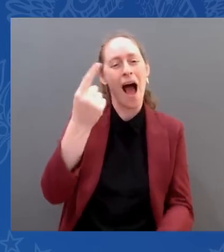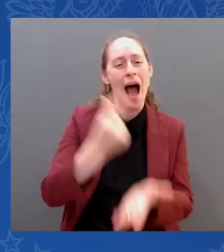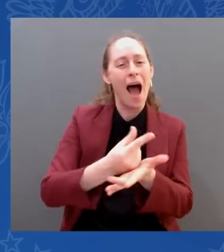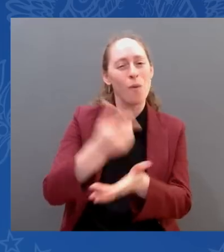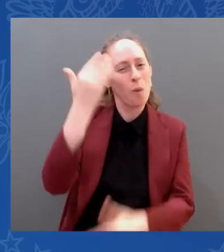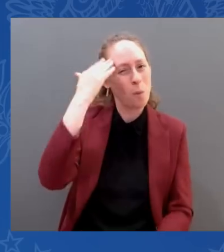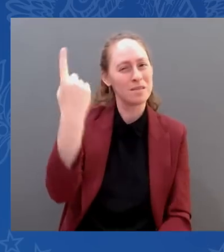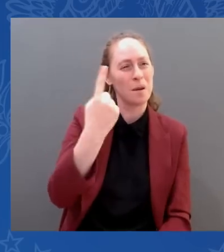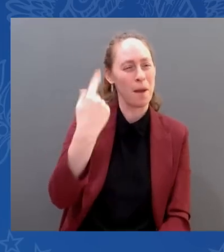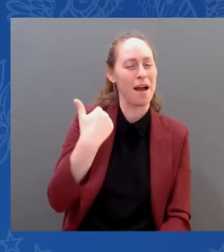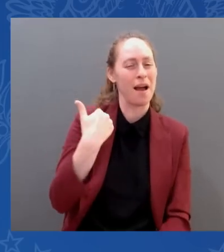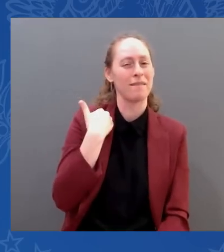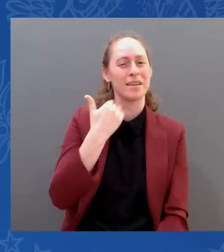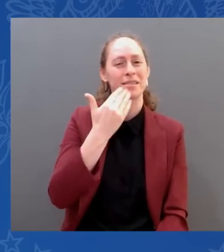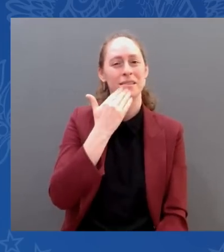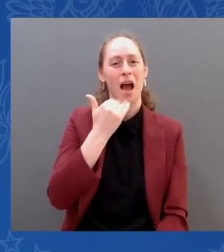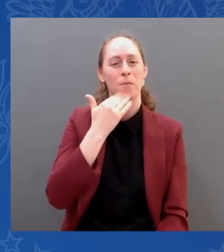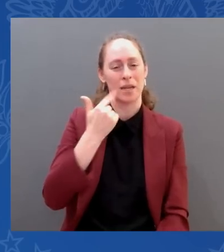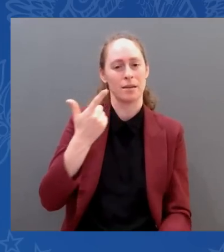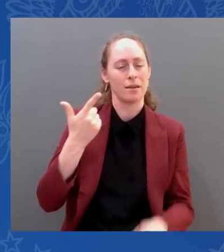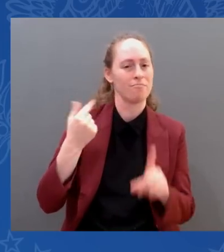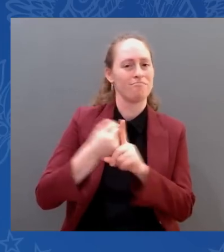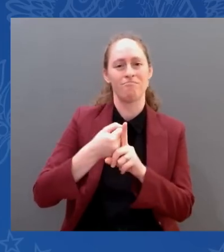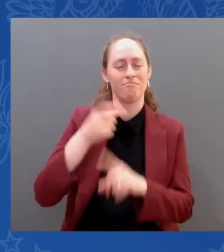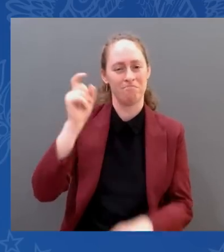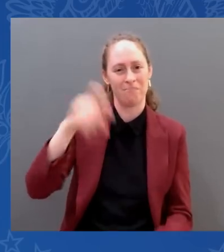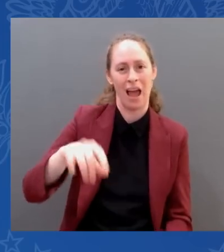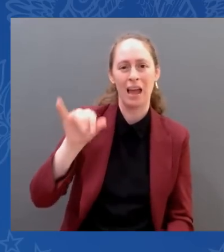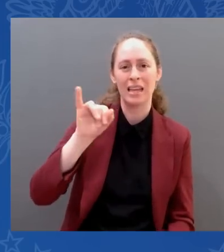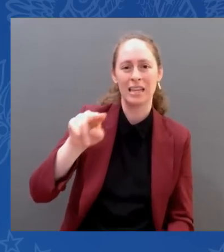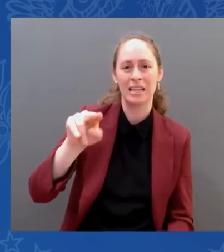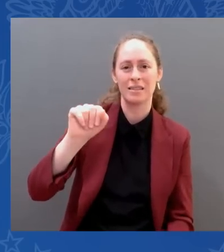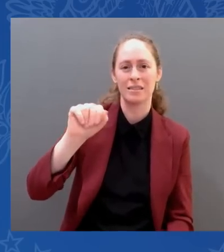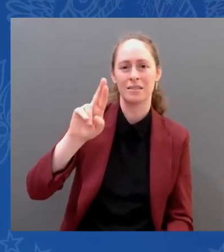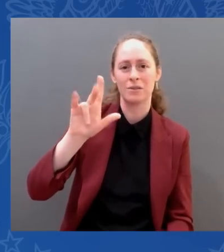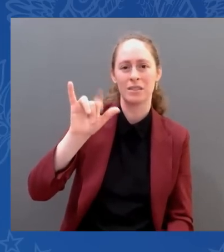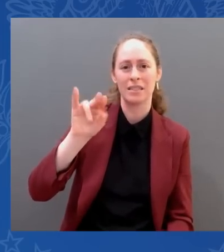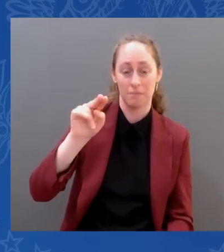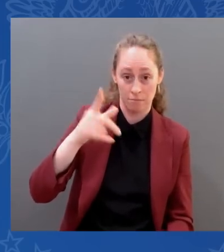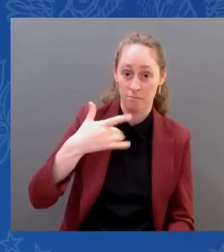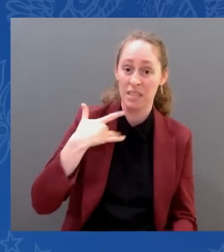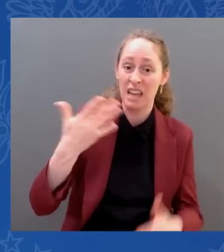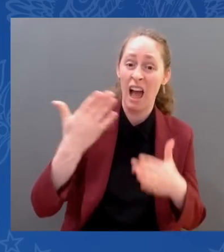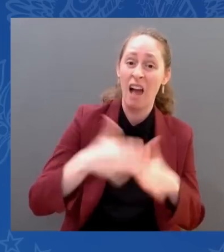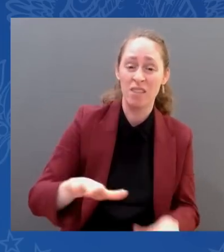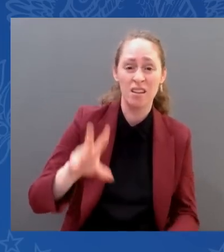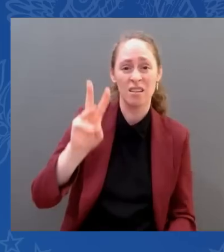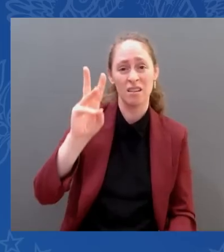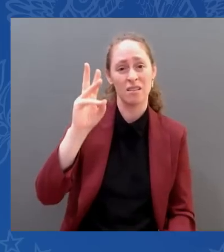you know it costs an average of $647 a month. It can cost as high as $1,000 in some place. You know how much it costs